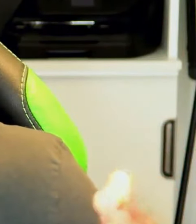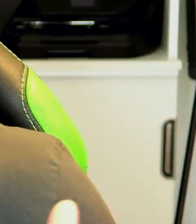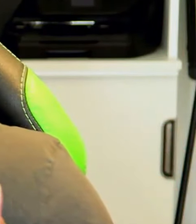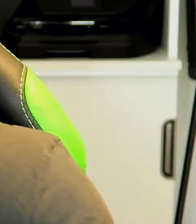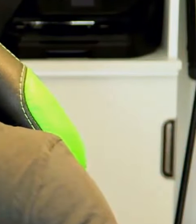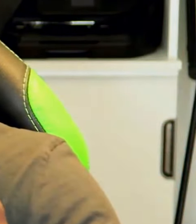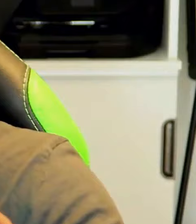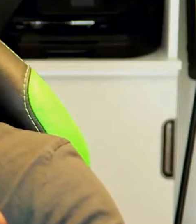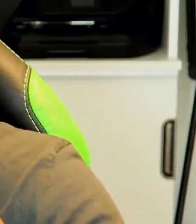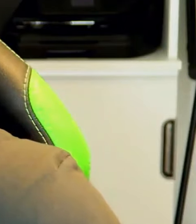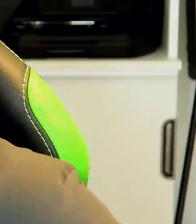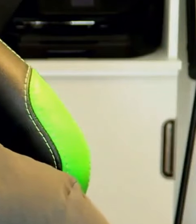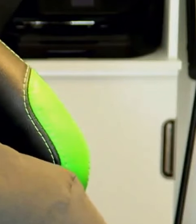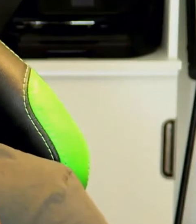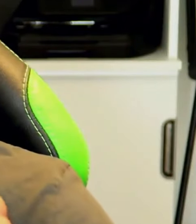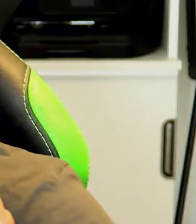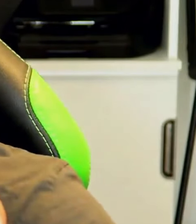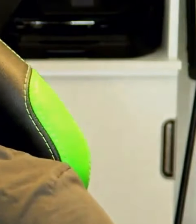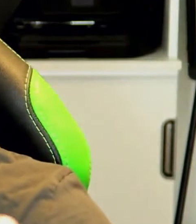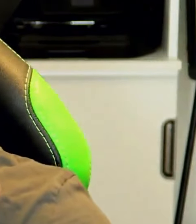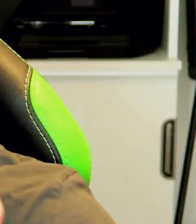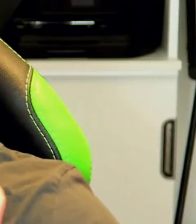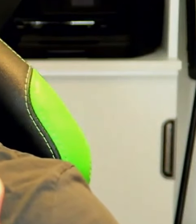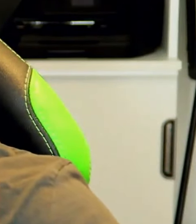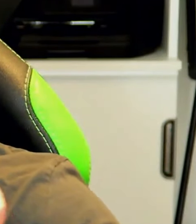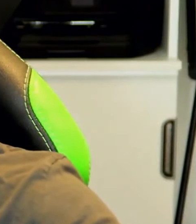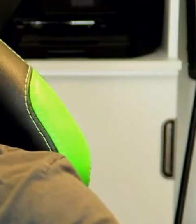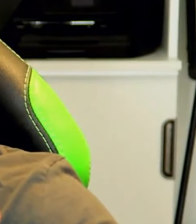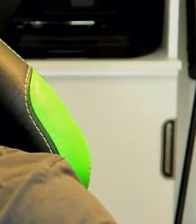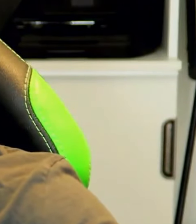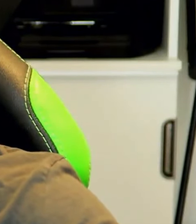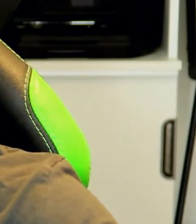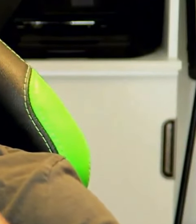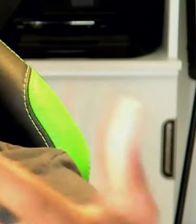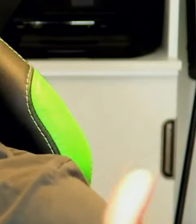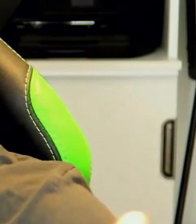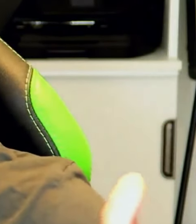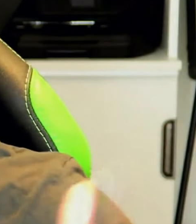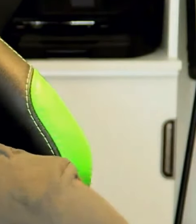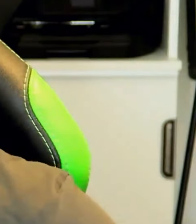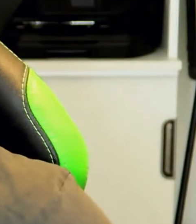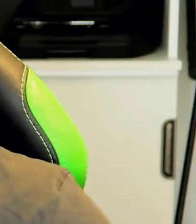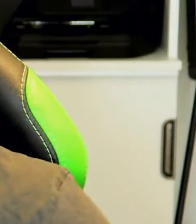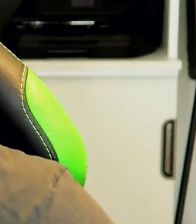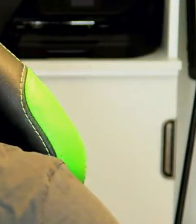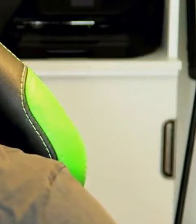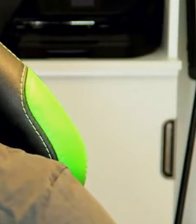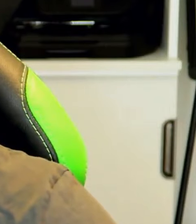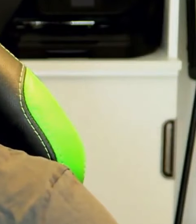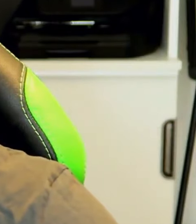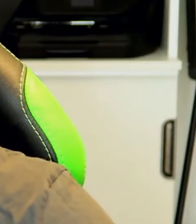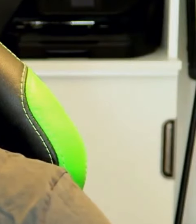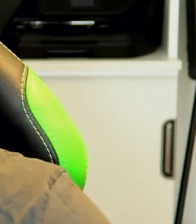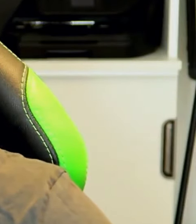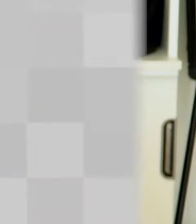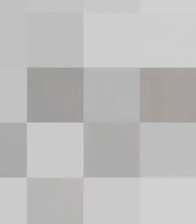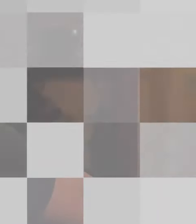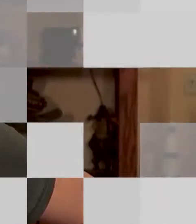A NEW BOSS. A NEW BIOME AND AS YOU'RE MAKING YOUR GUESSES RIGHT NOW I WOULD